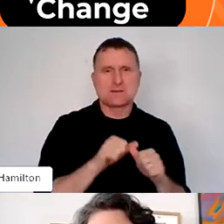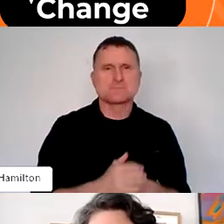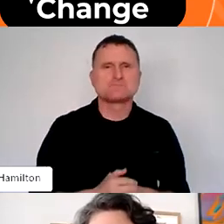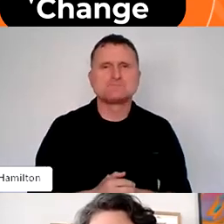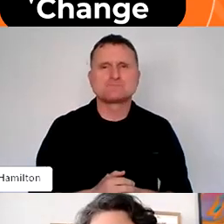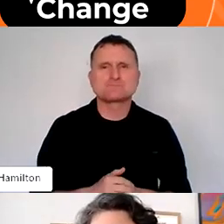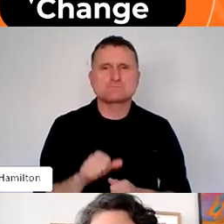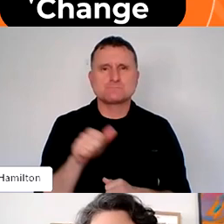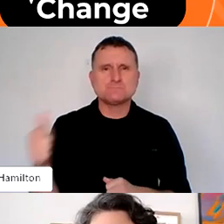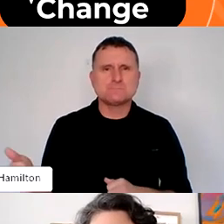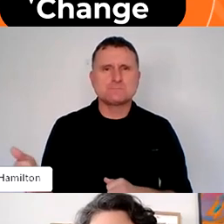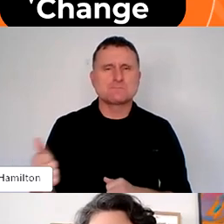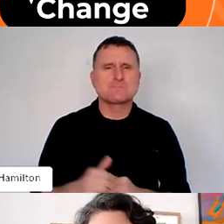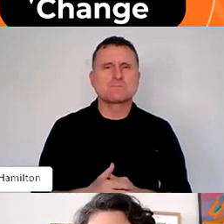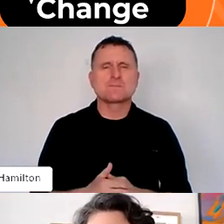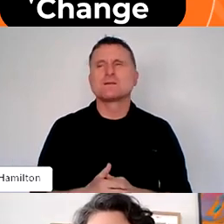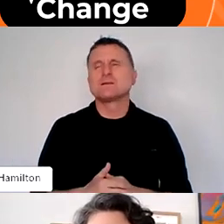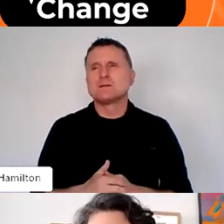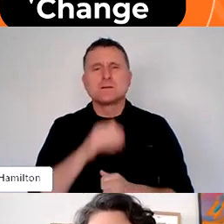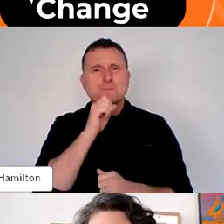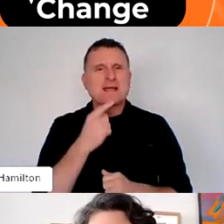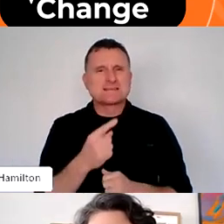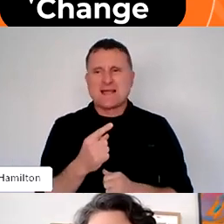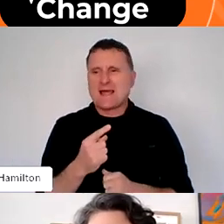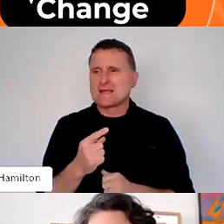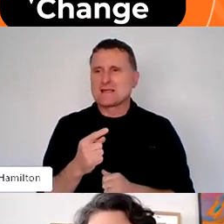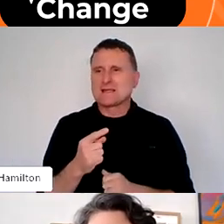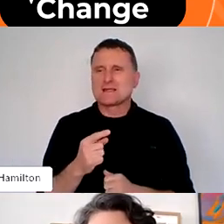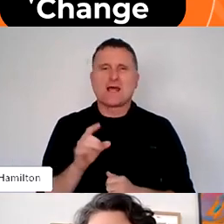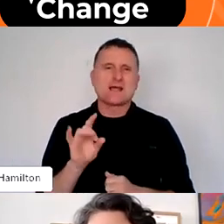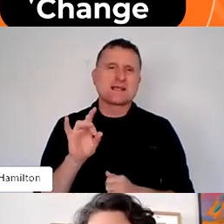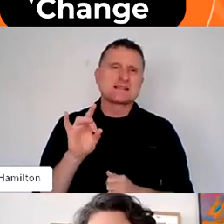I think single cell open plan, what it really comes down to is